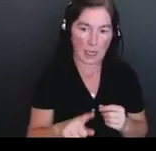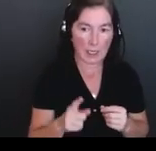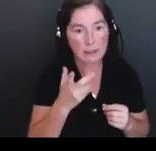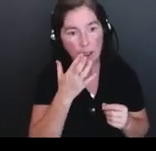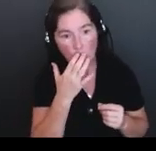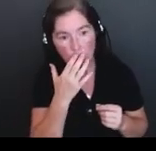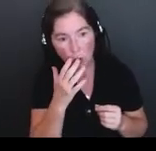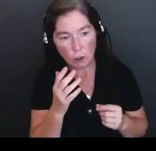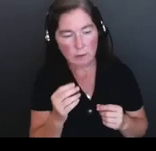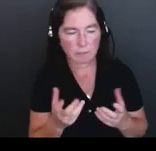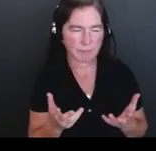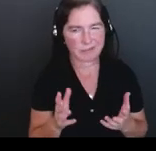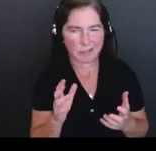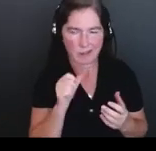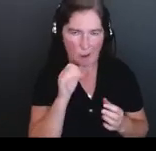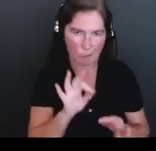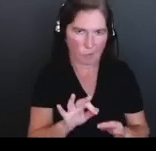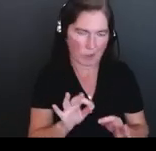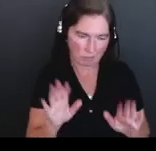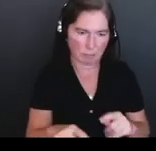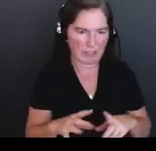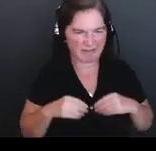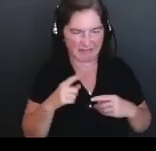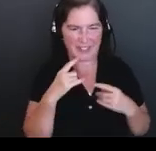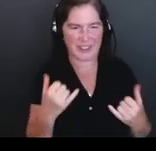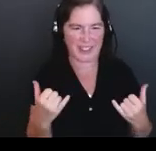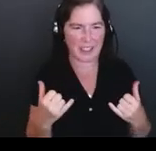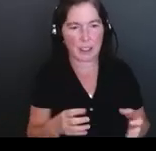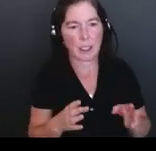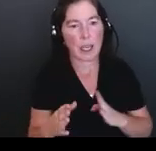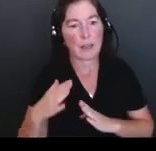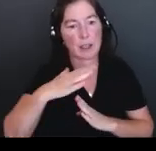And I can modify everything that's in these boxes. So the description is whatever that criteria is that you're thinking about.